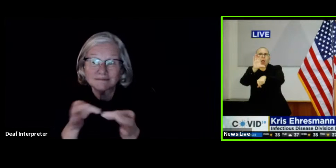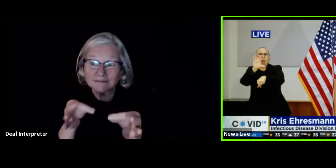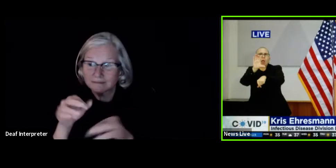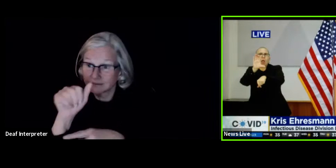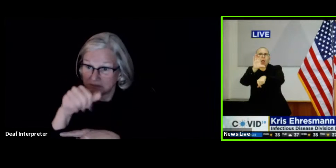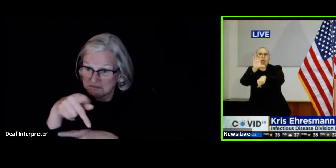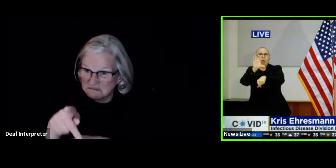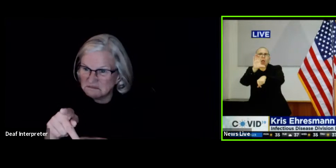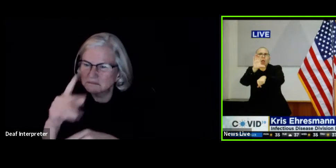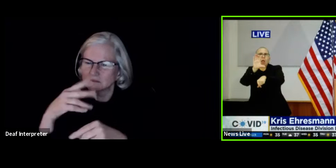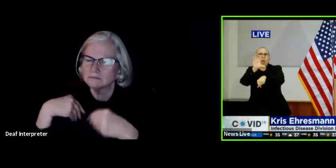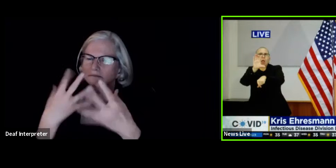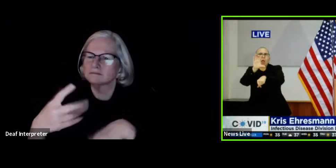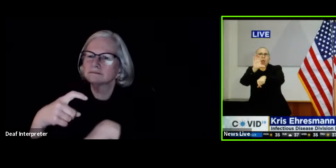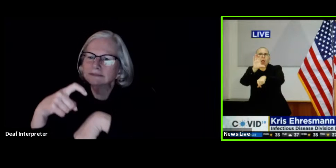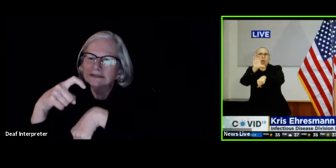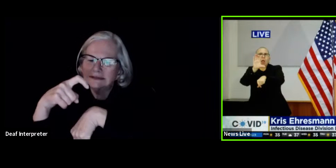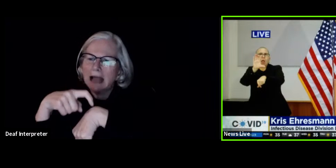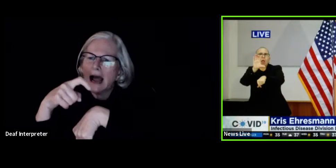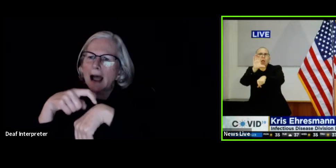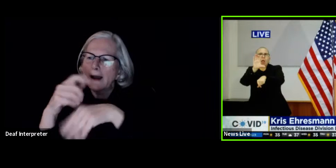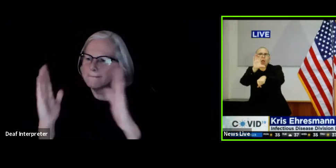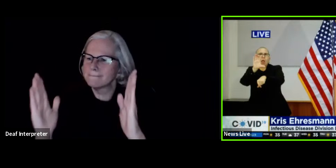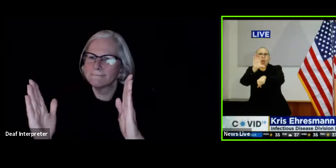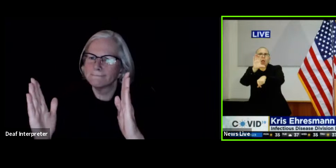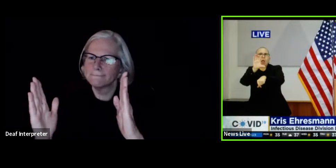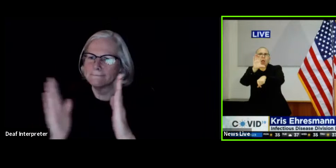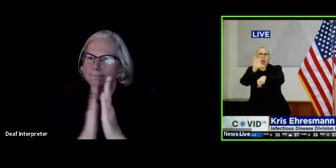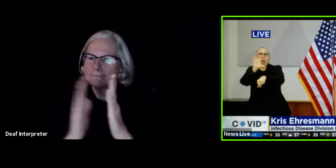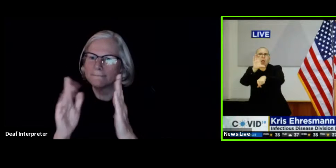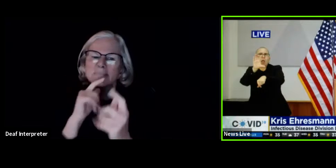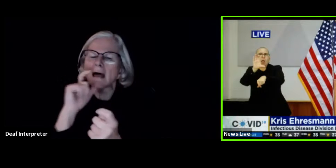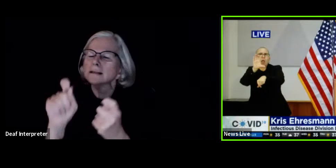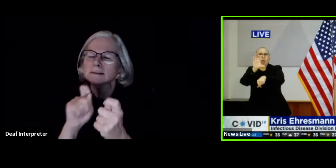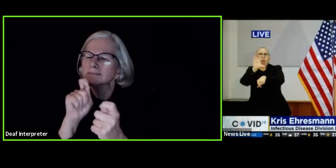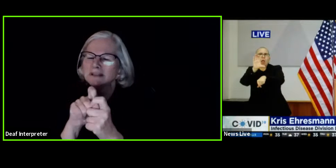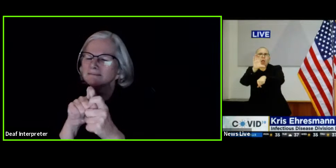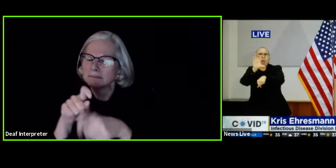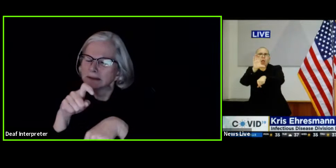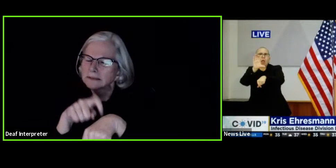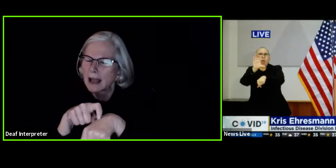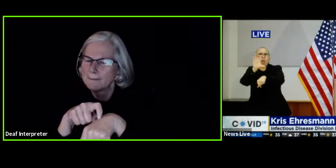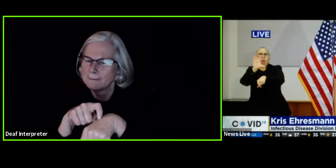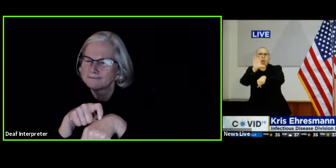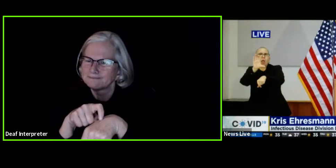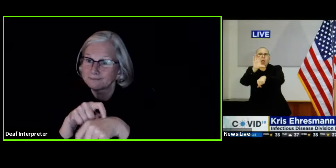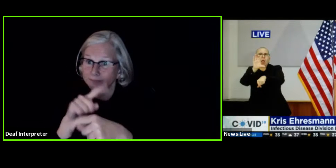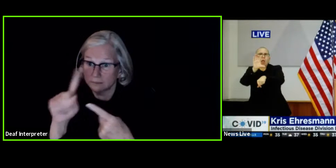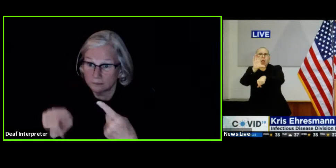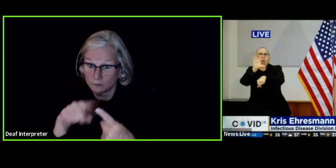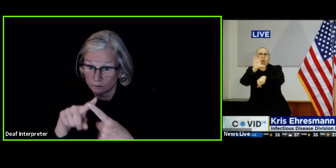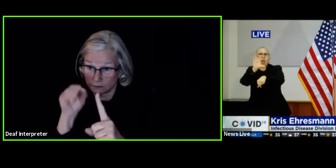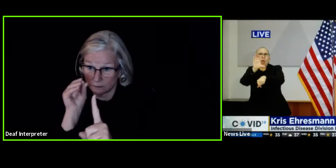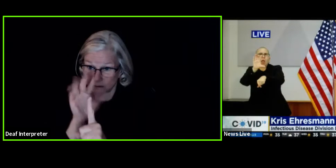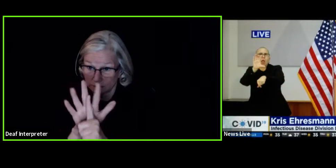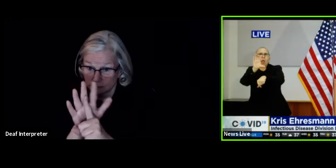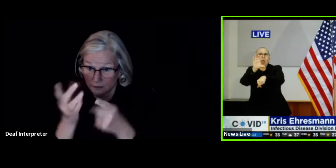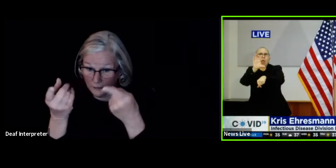YOU MAY HAVE BEEN EXPOSED TO HELP YOU WITH YOUR DECISION-MAKING AND QUARANTINE. AND IF YOU HAVE SYMPTOMS, WE WANT YOU TO GET